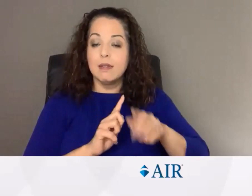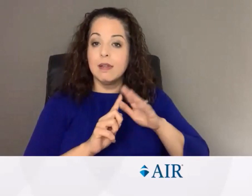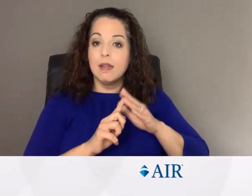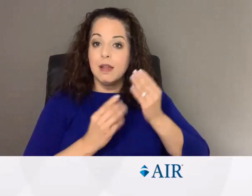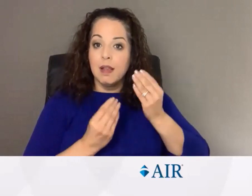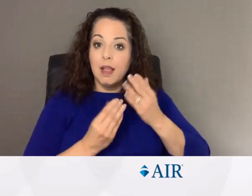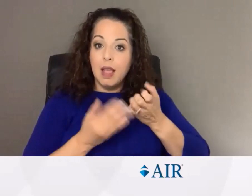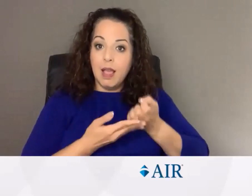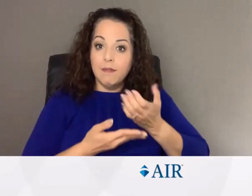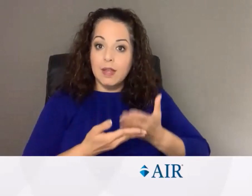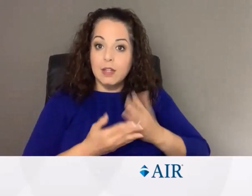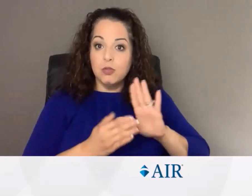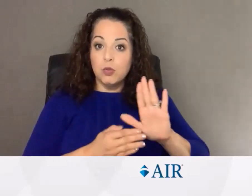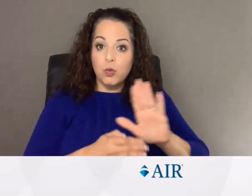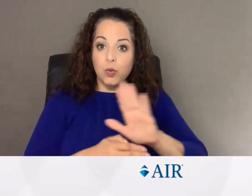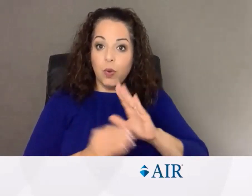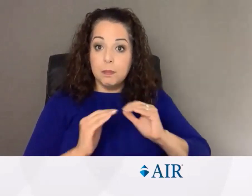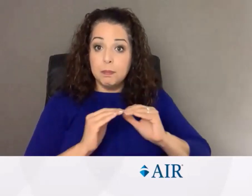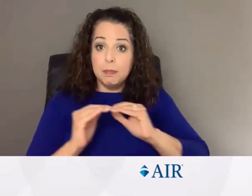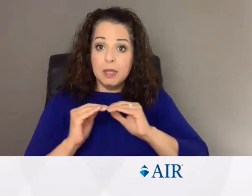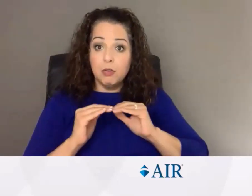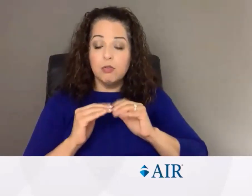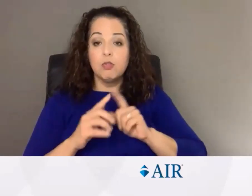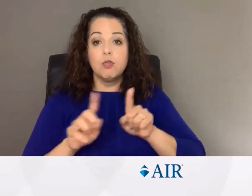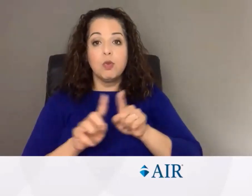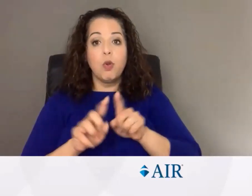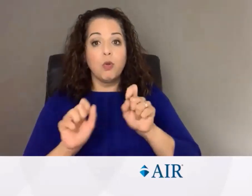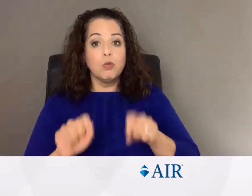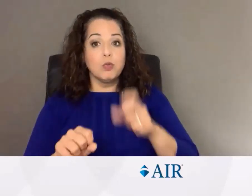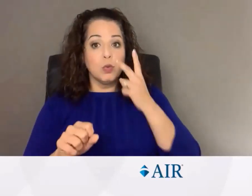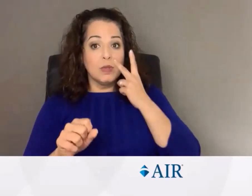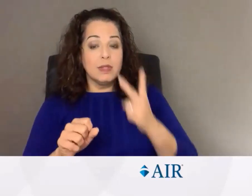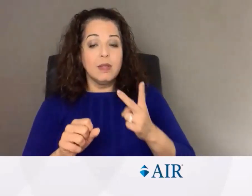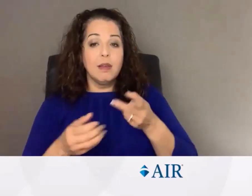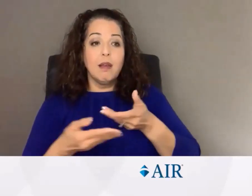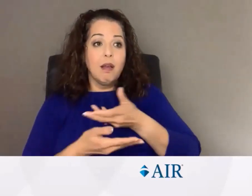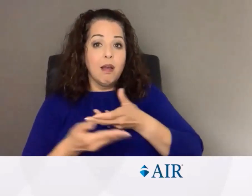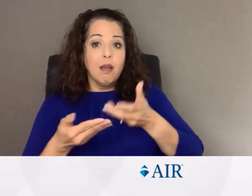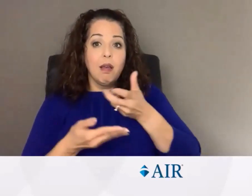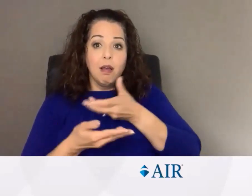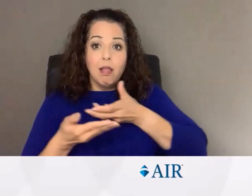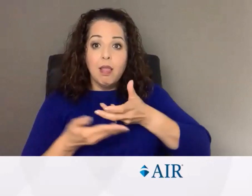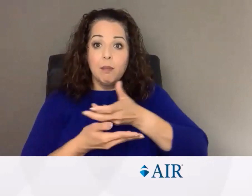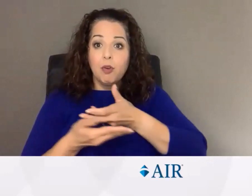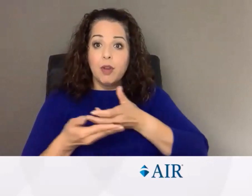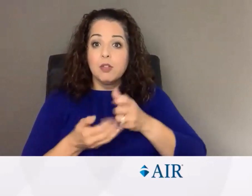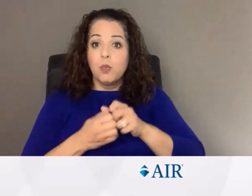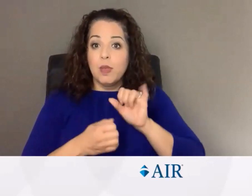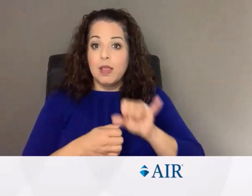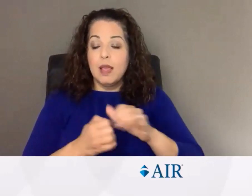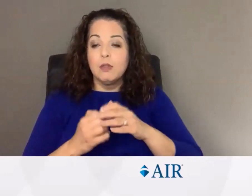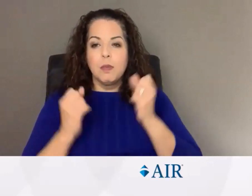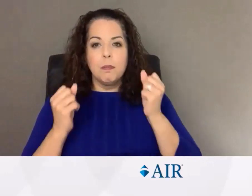And you can also seek a collaboration with a university. So many of the clinical sites really